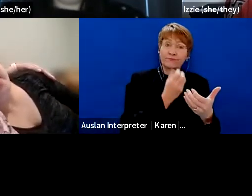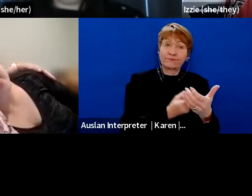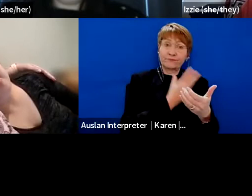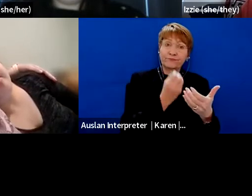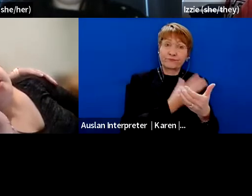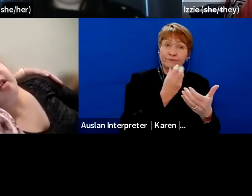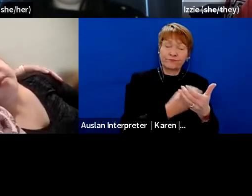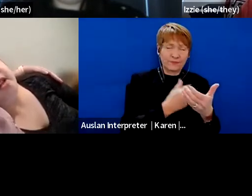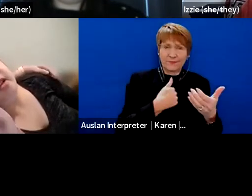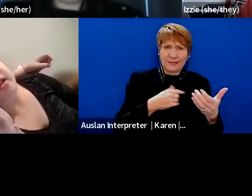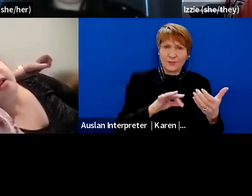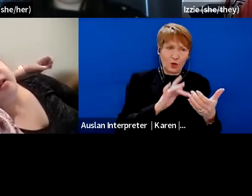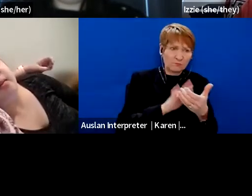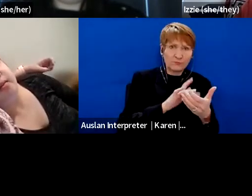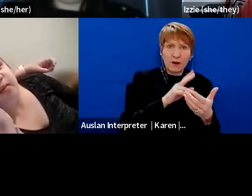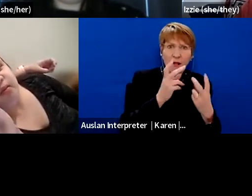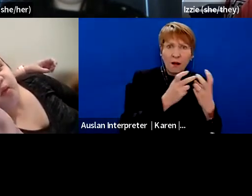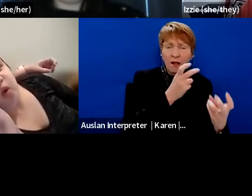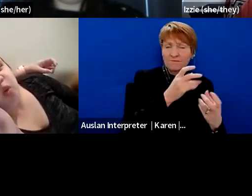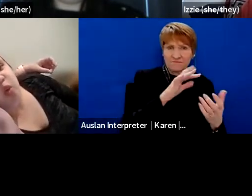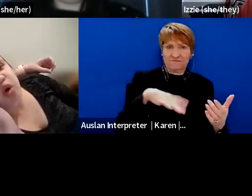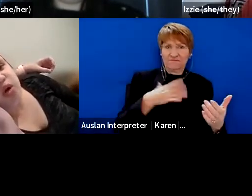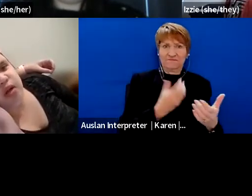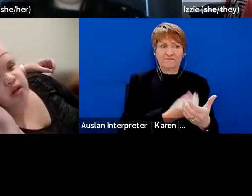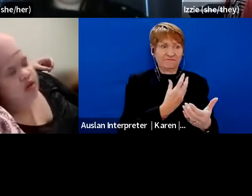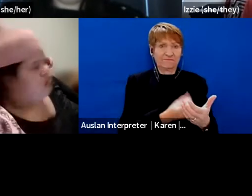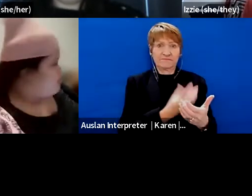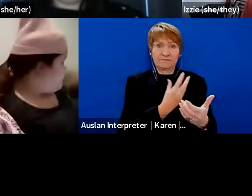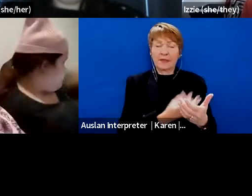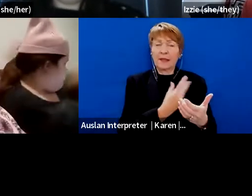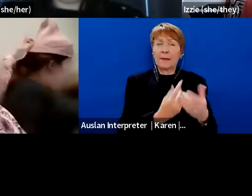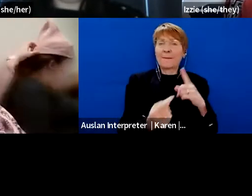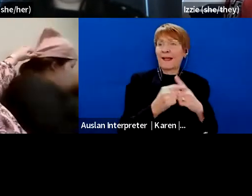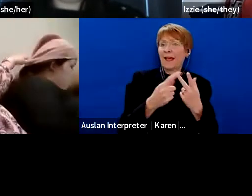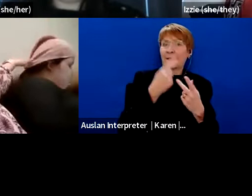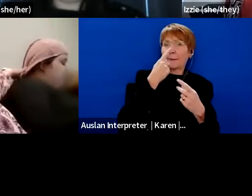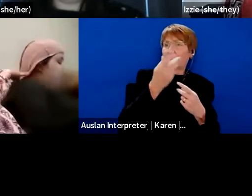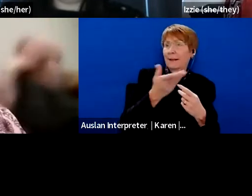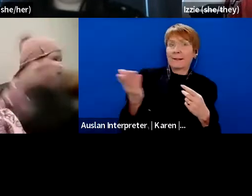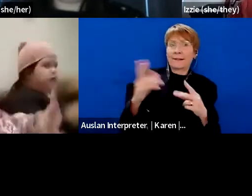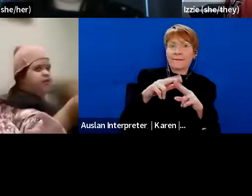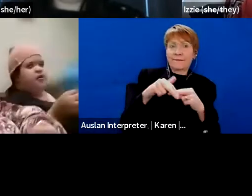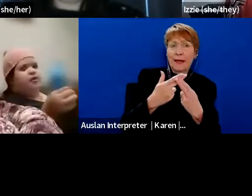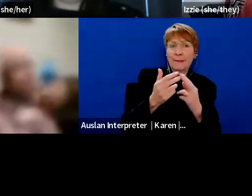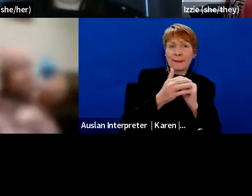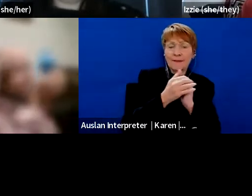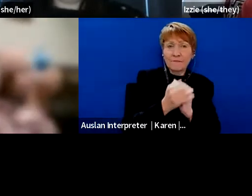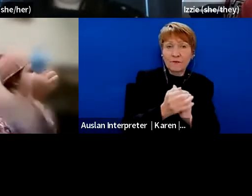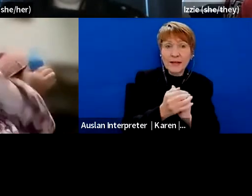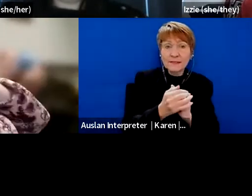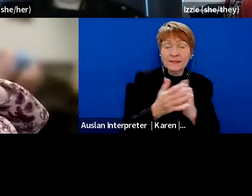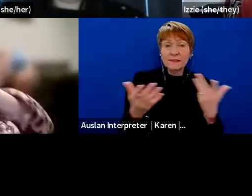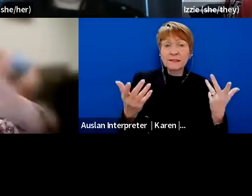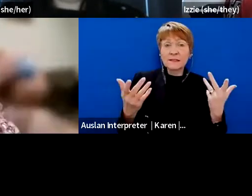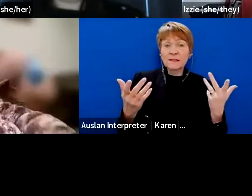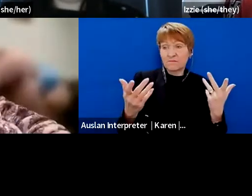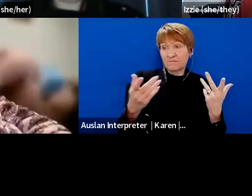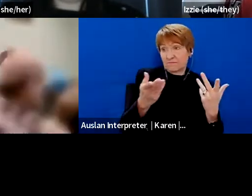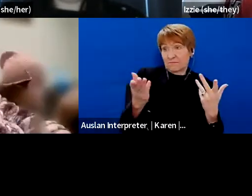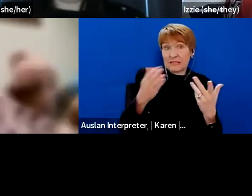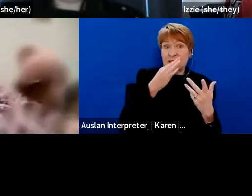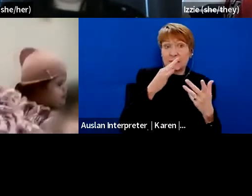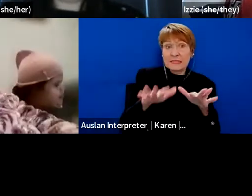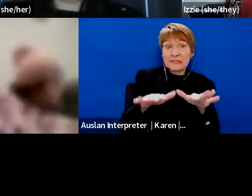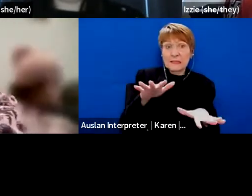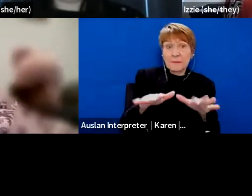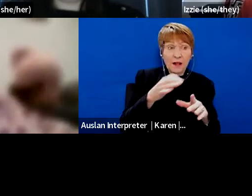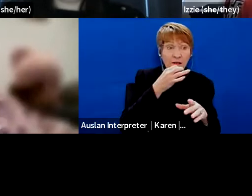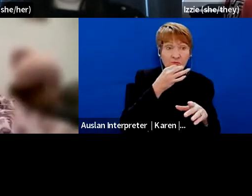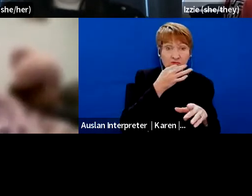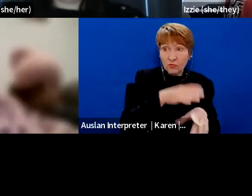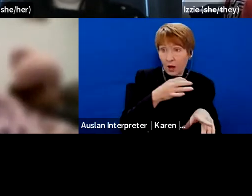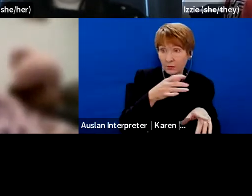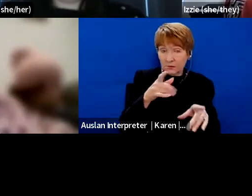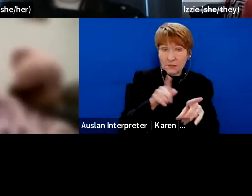But the other part of this is also the sources of information to the people around you, whether they be family, friends and people in similar situations your employer, etc etc.